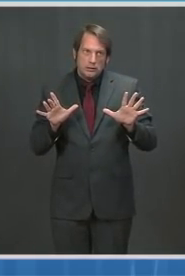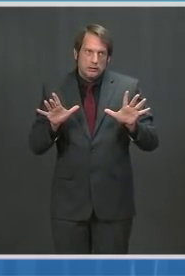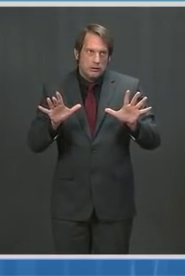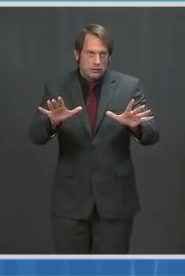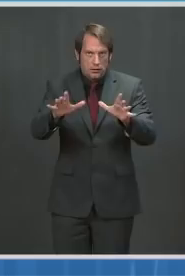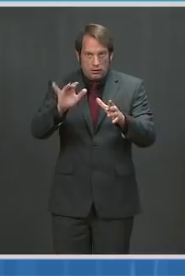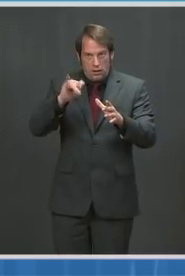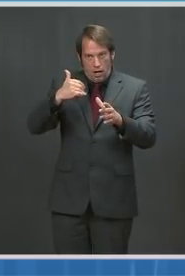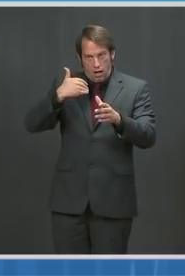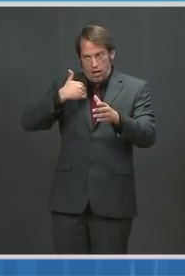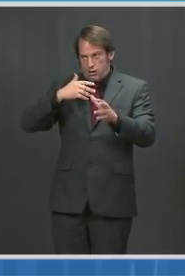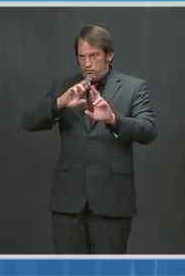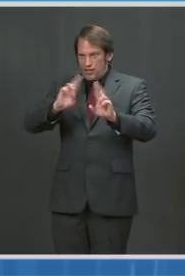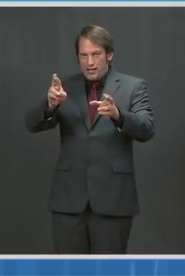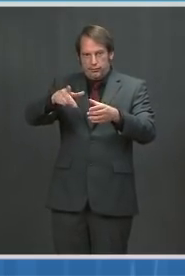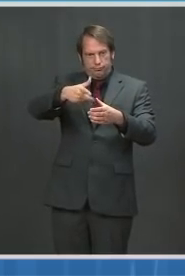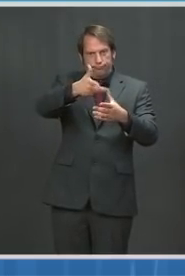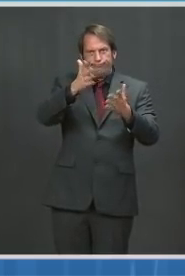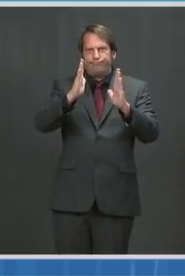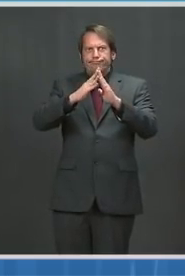and to advance equitable distribution of the vaccine,